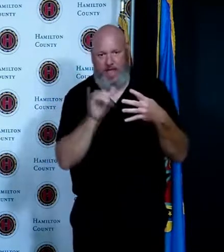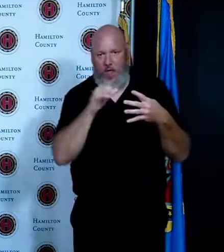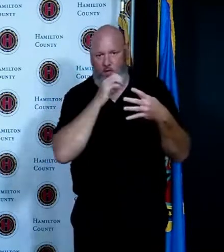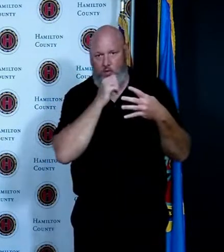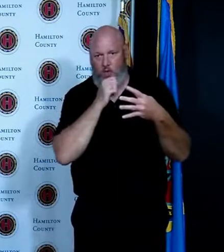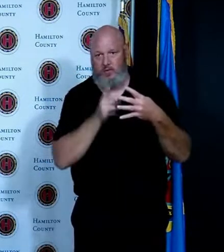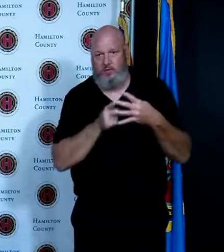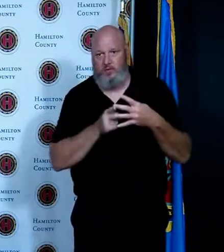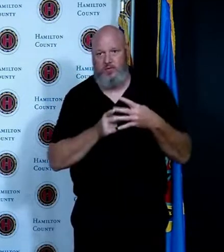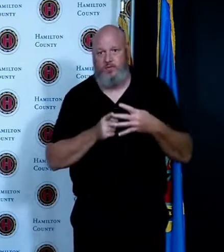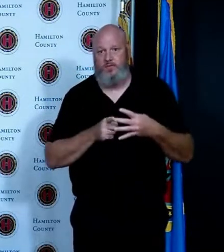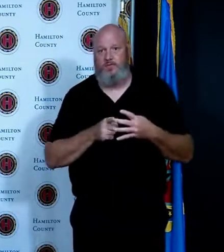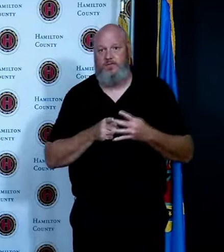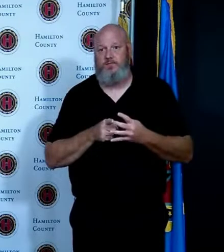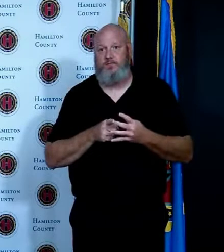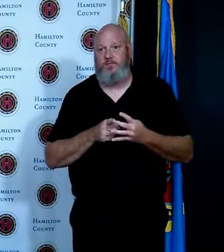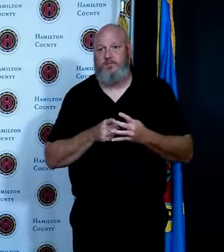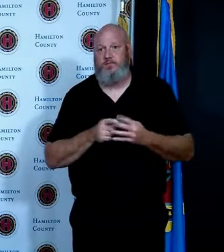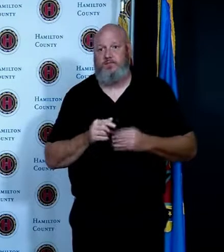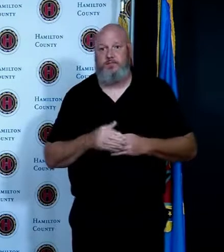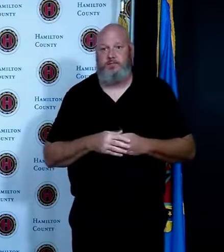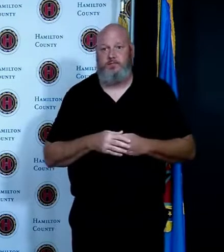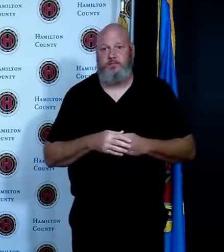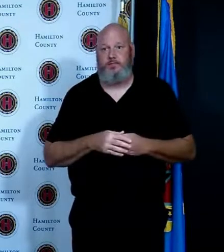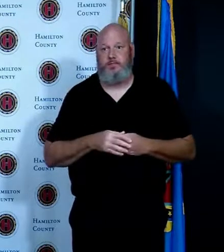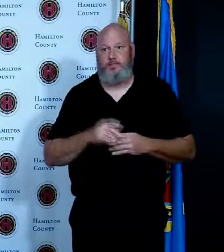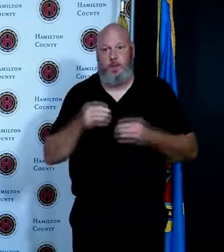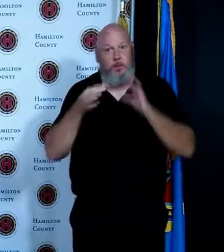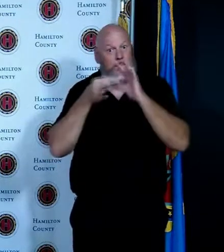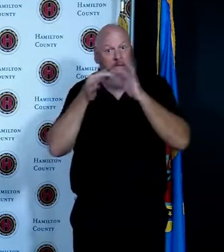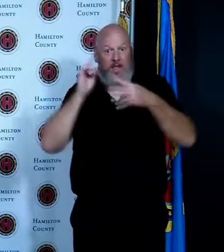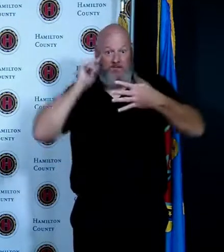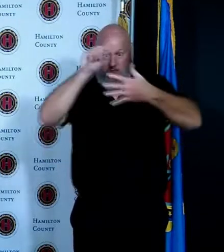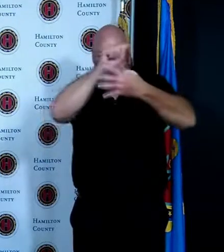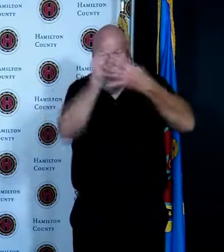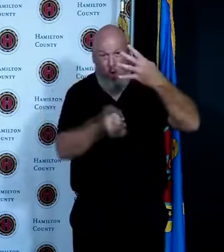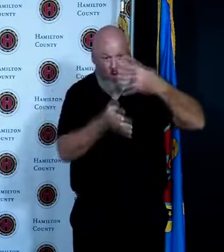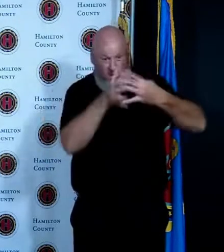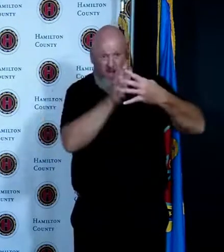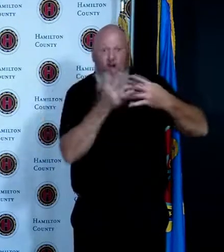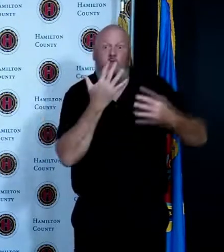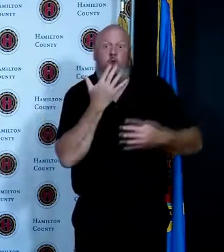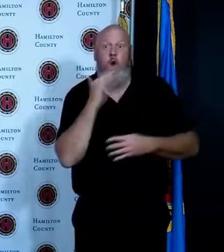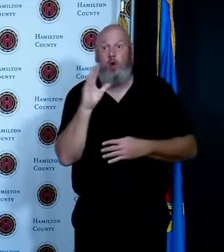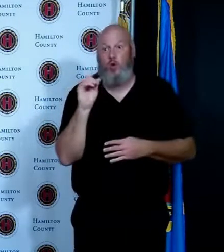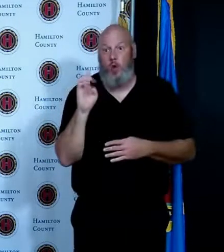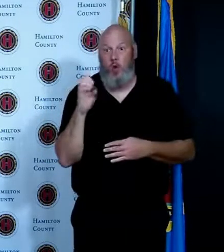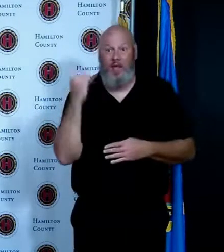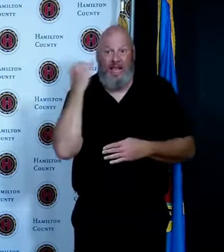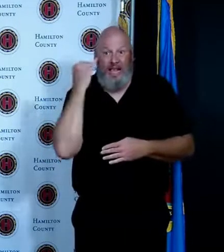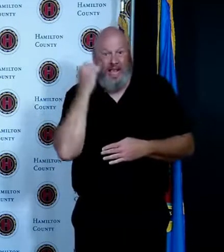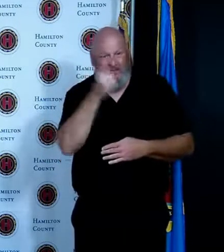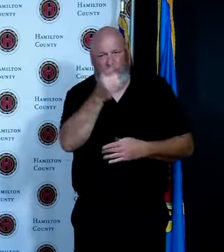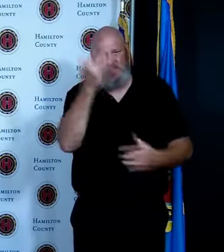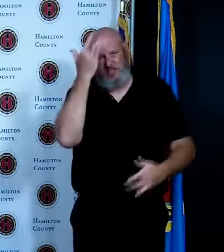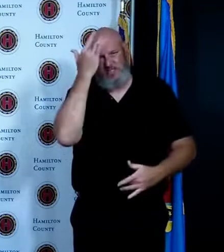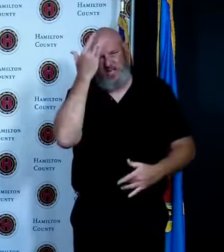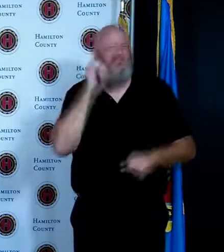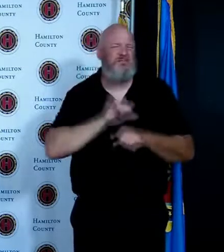basically the same and it's what I've been talking about since February stay home when you're sick even if you just had a negative test result for Covid-19